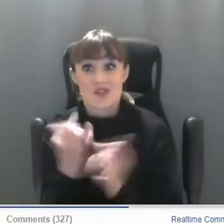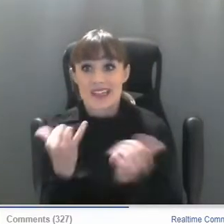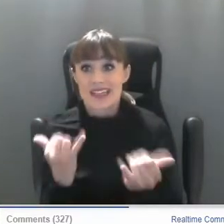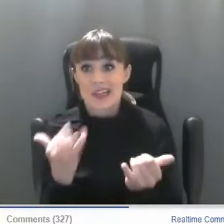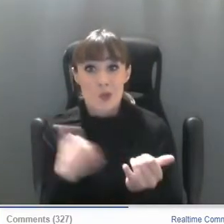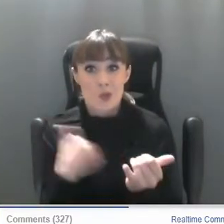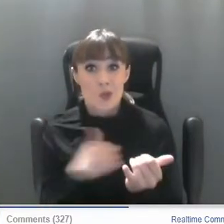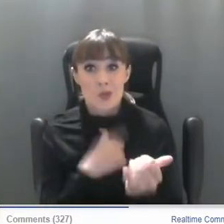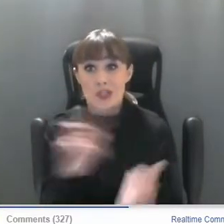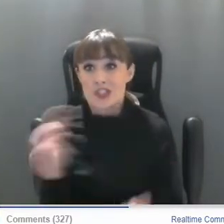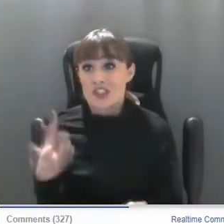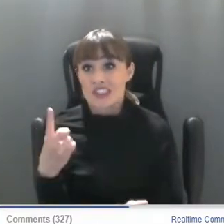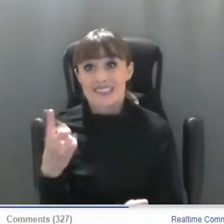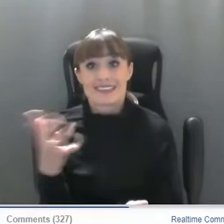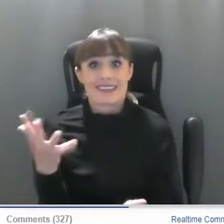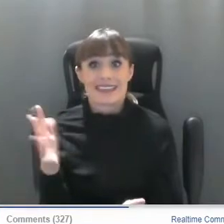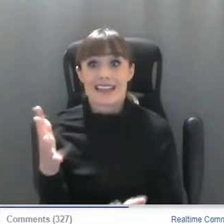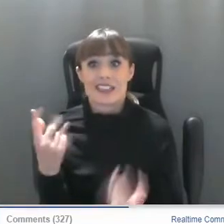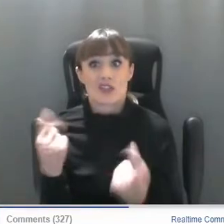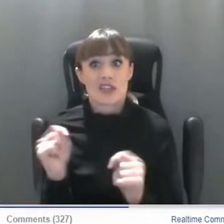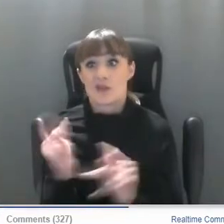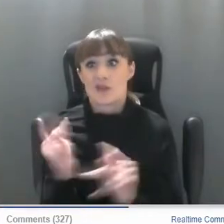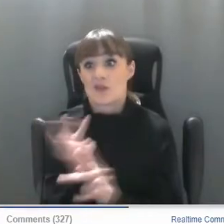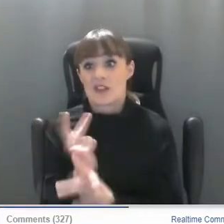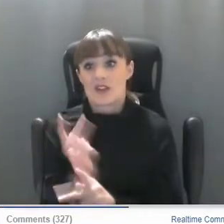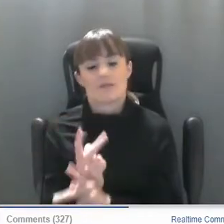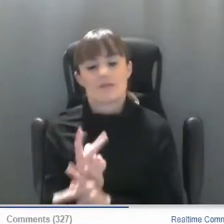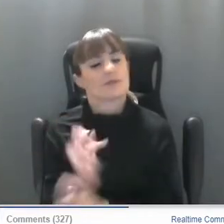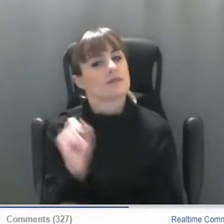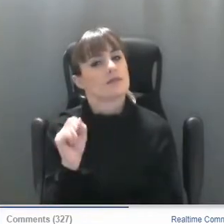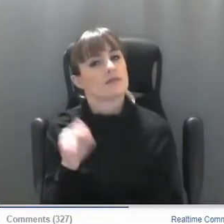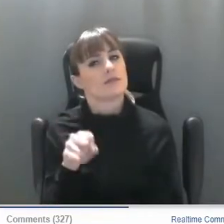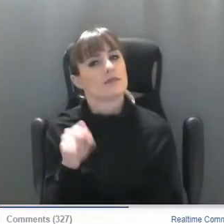beautiful view isn't it? That's one of my favorite views. Our business office kind